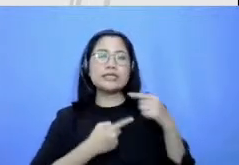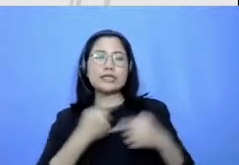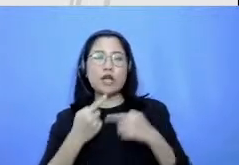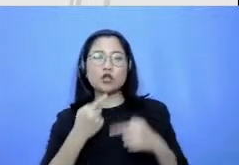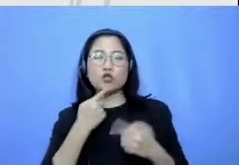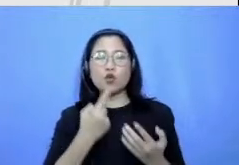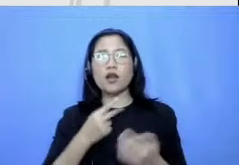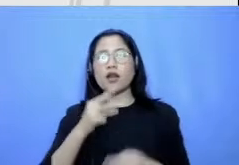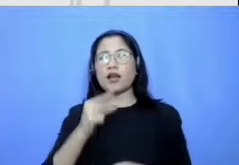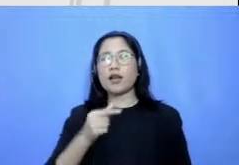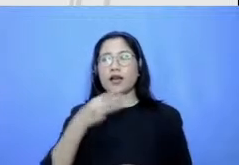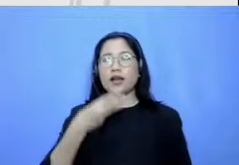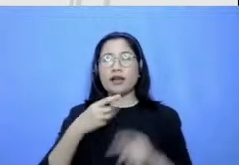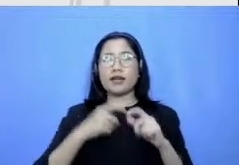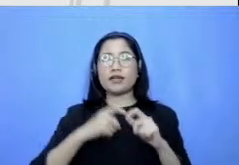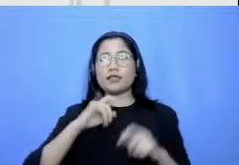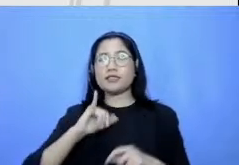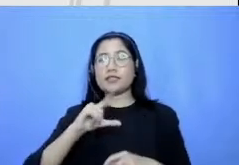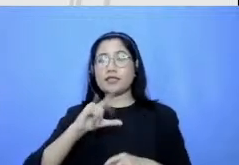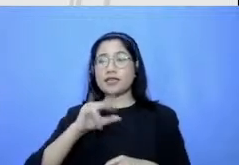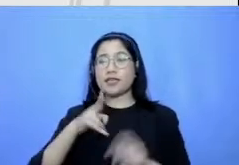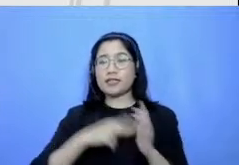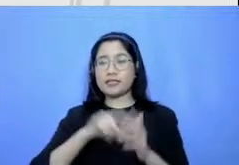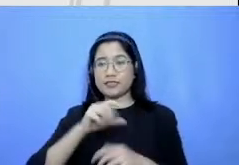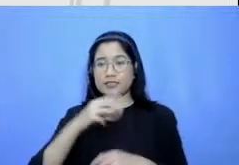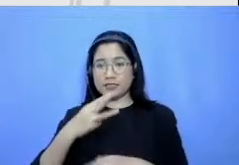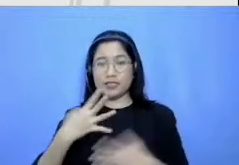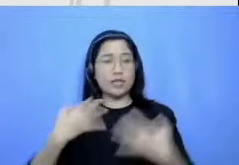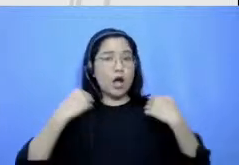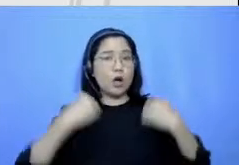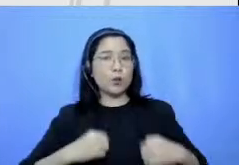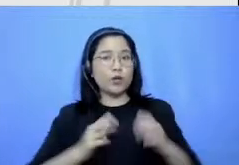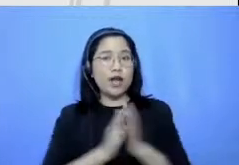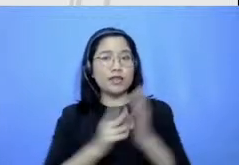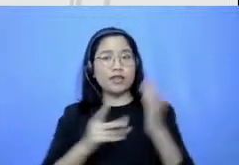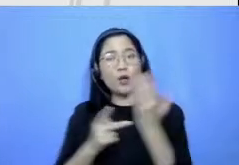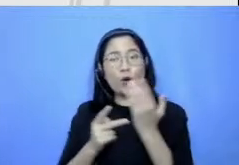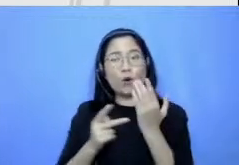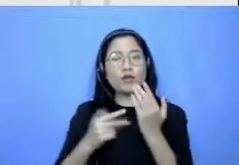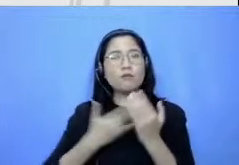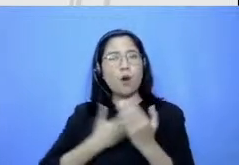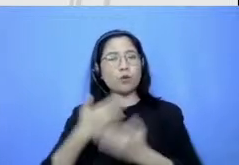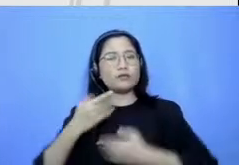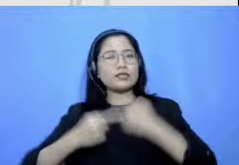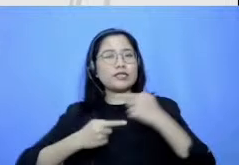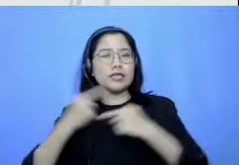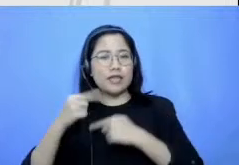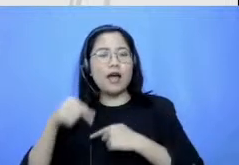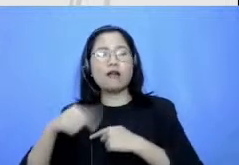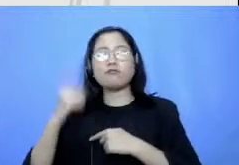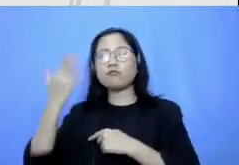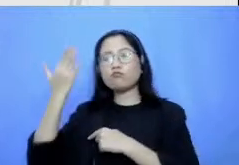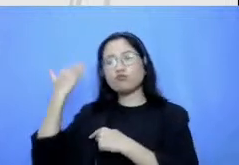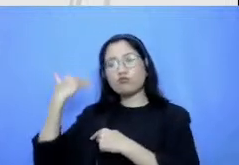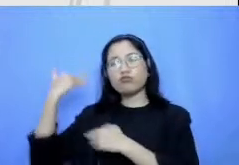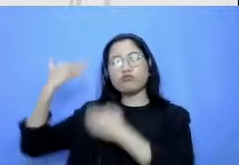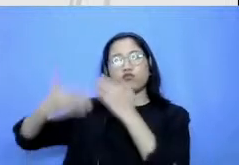and technology. I will try to share what we have packaged so far, there are several frameworks that